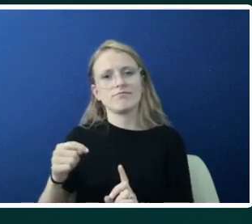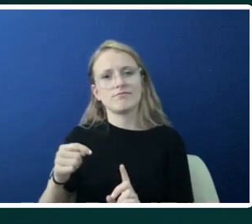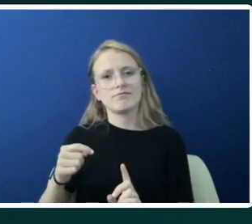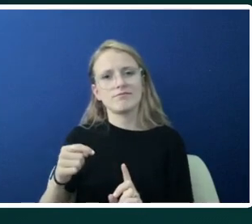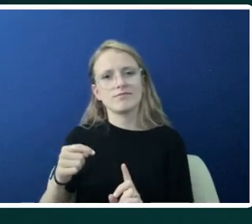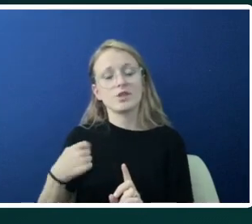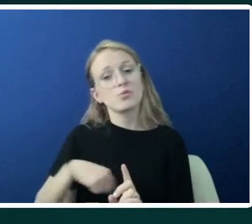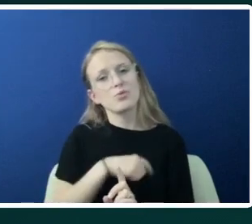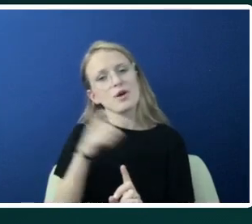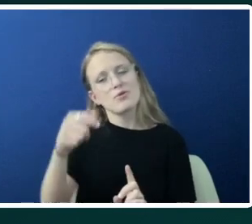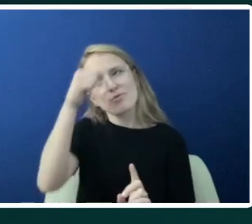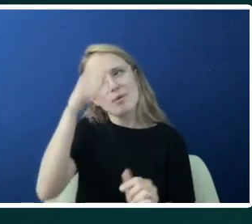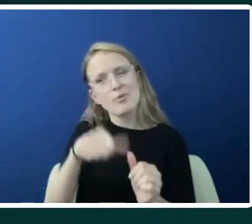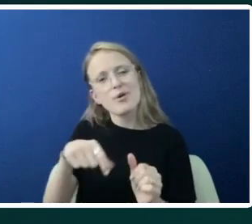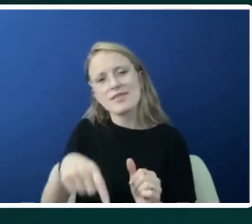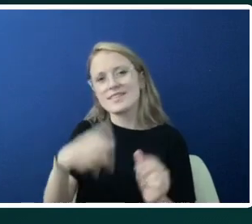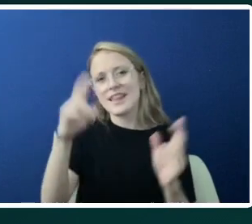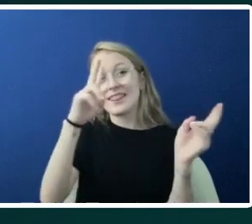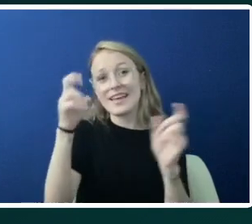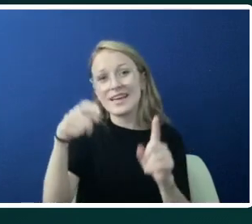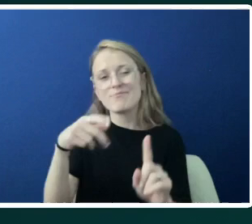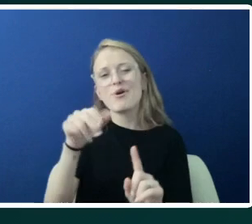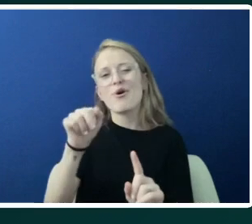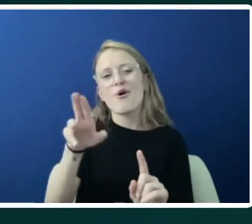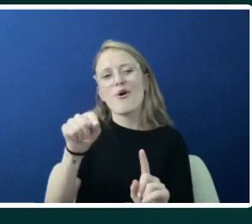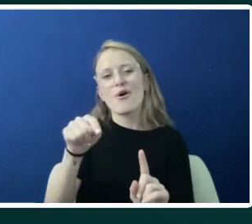right? The theme of the session that we're in is around art. And there is an art to digital